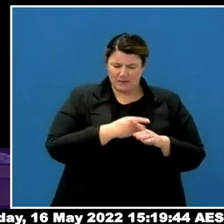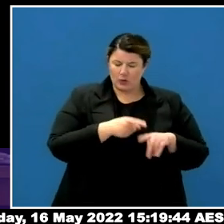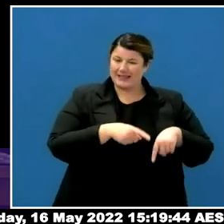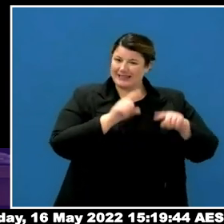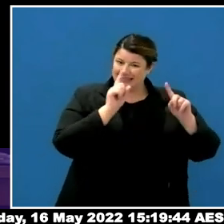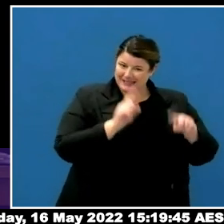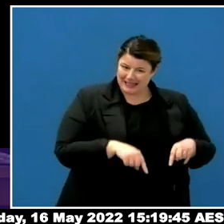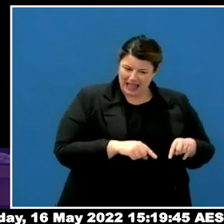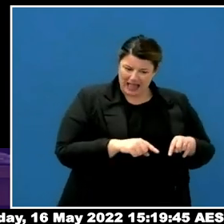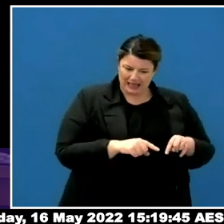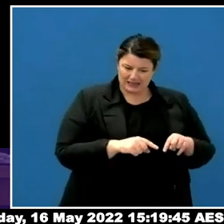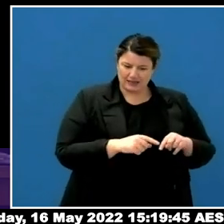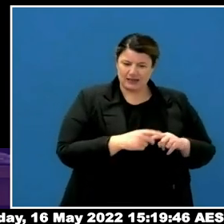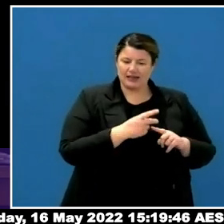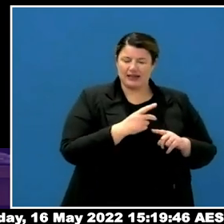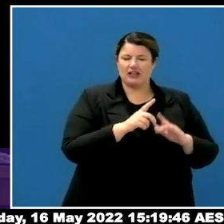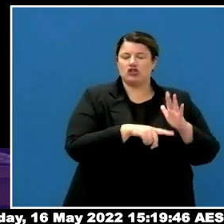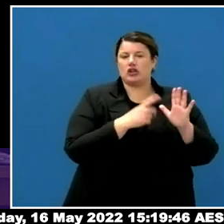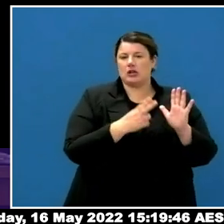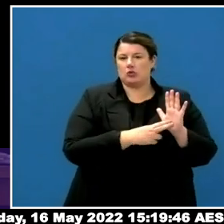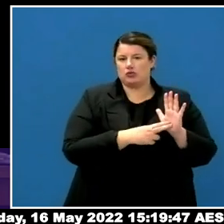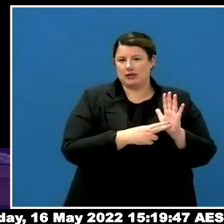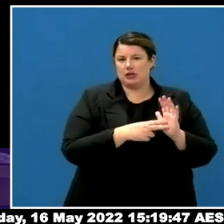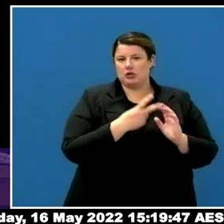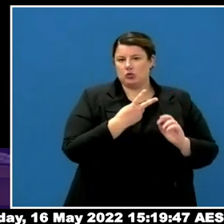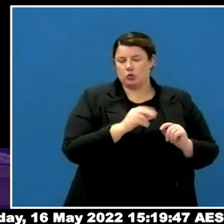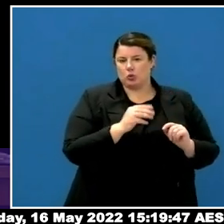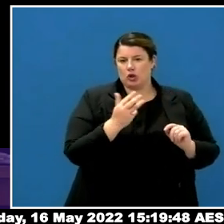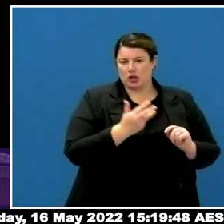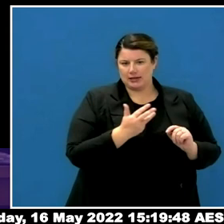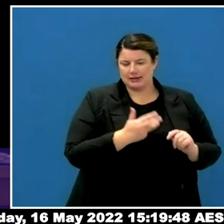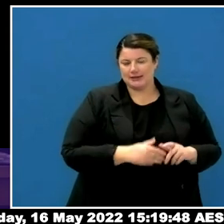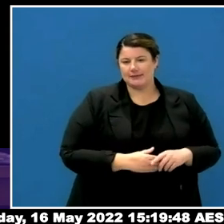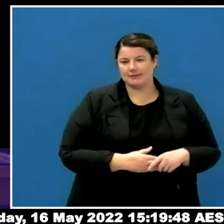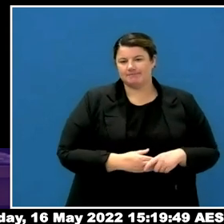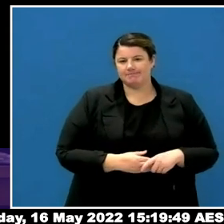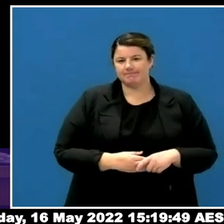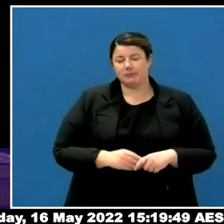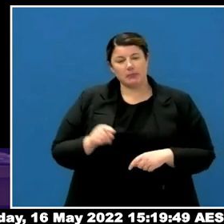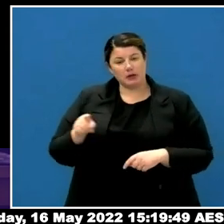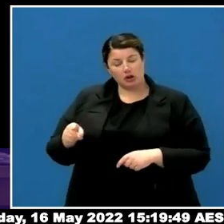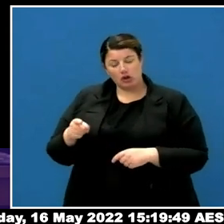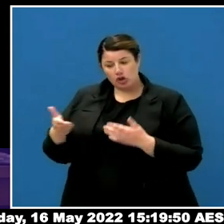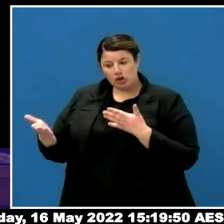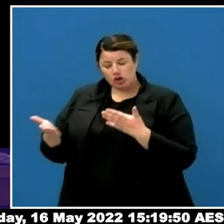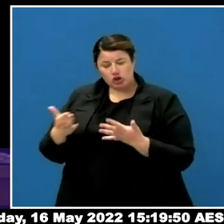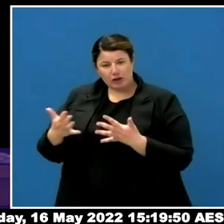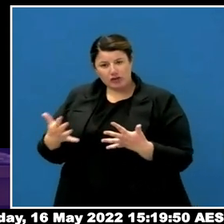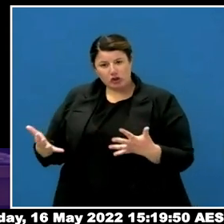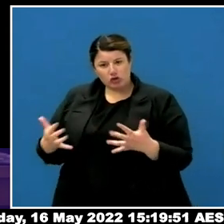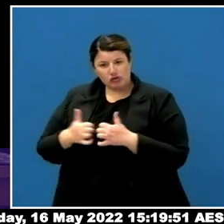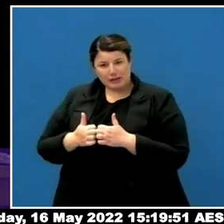And was service agreements, from your memory, the ones that Toby had back to